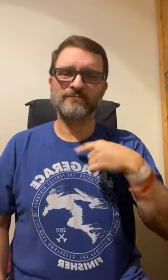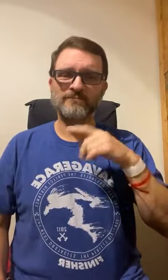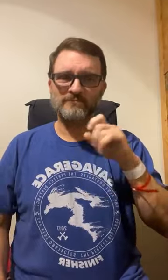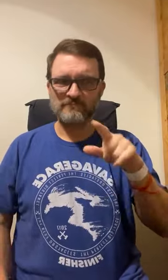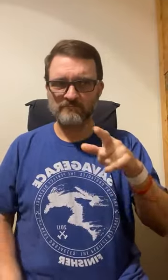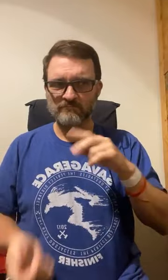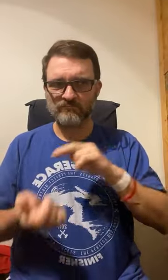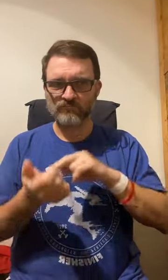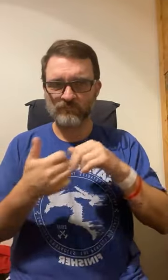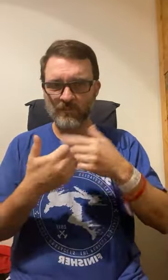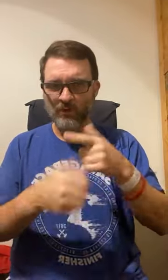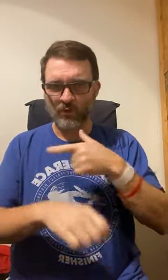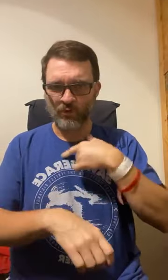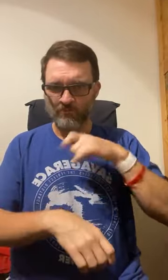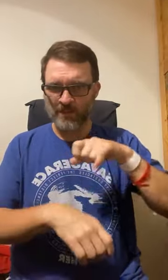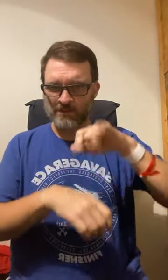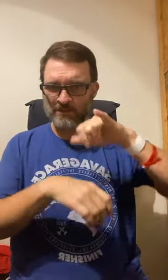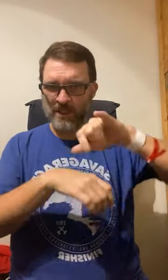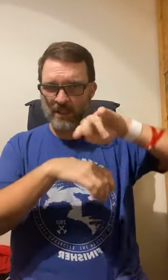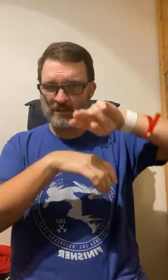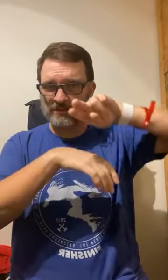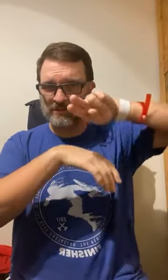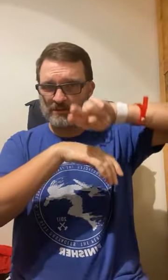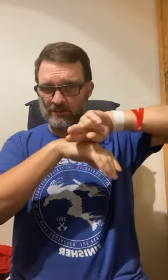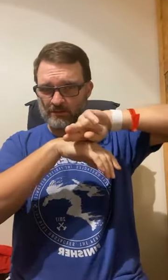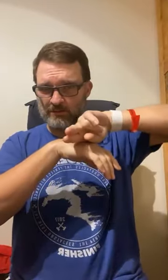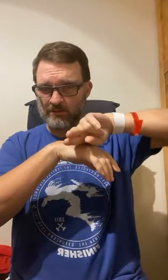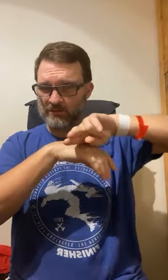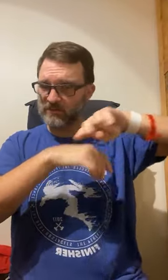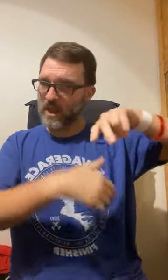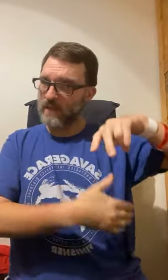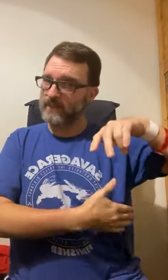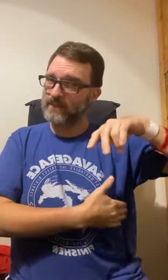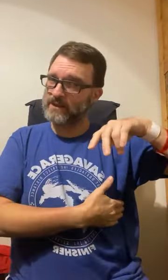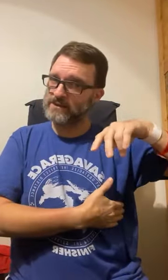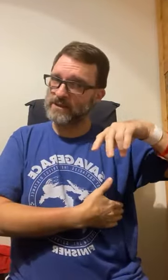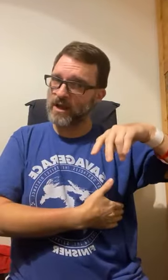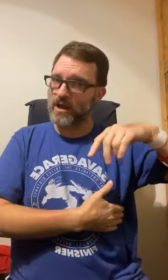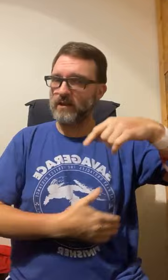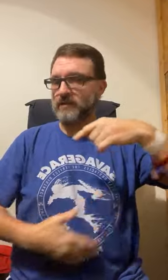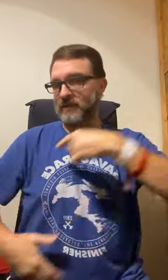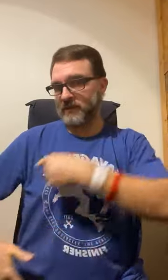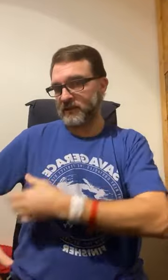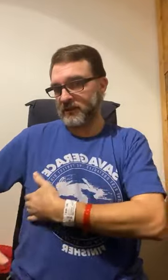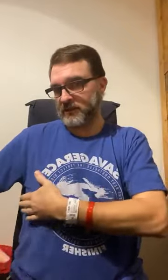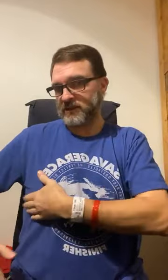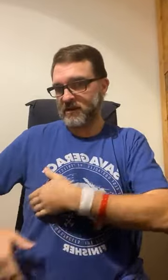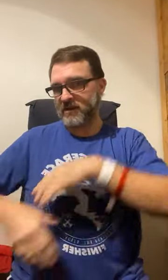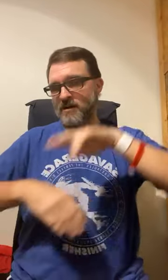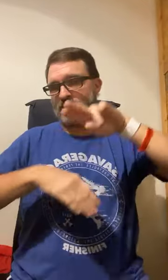I asked the nurse how long must I stay on my side. Not on the side where my rib pain is. But on this side (the other side)